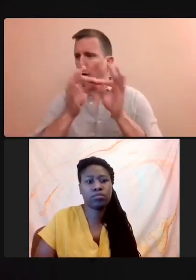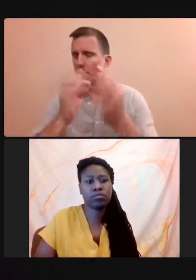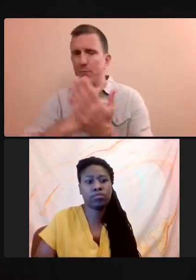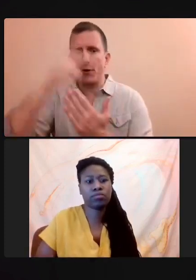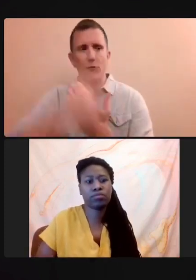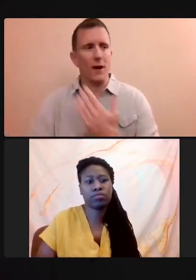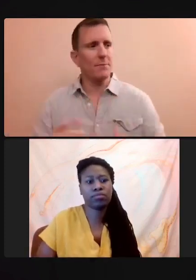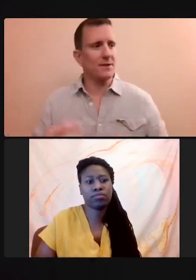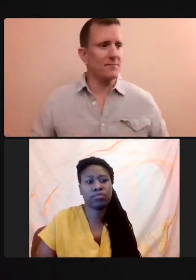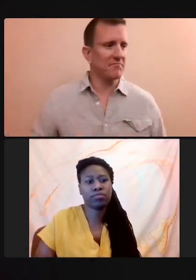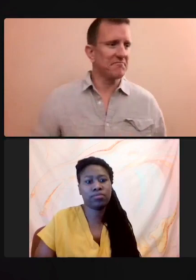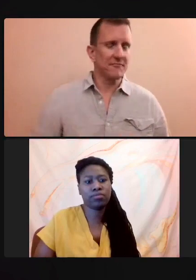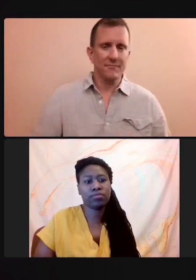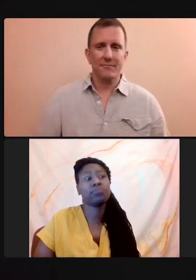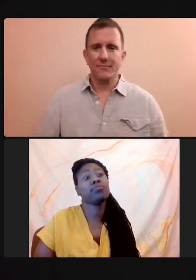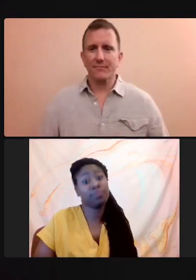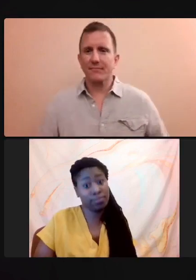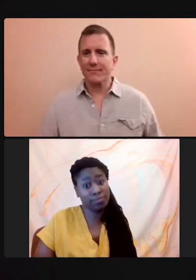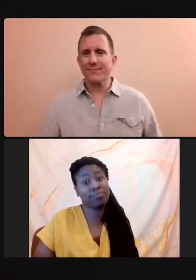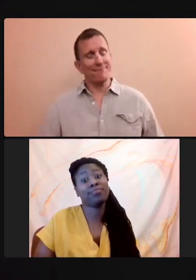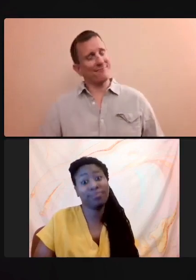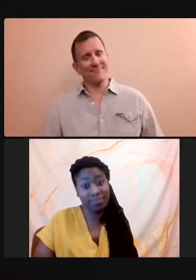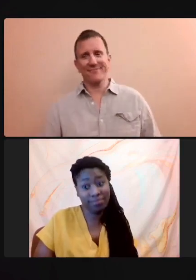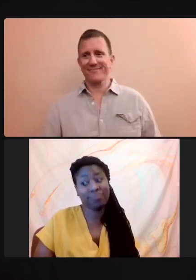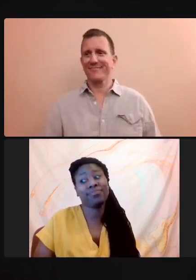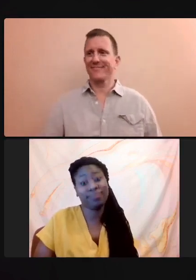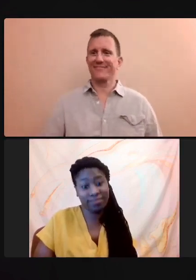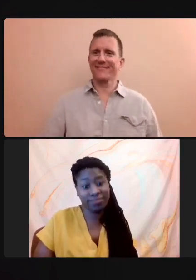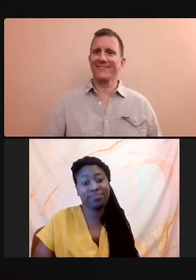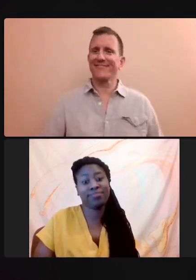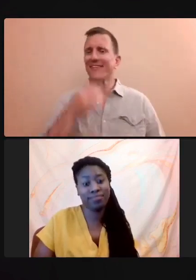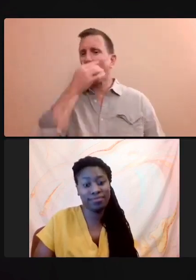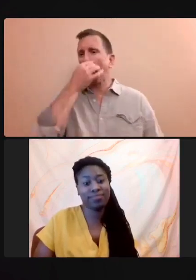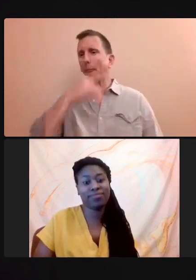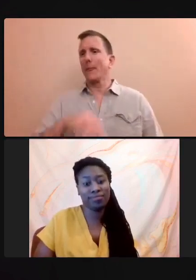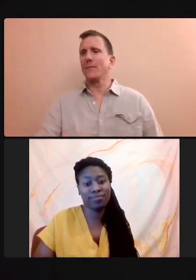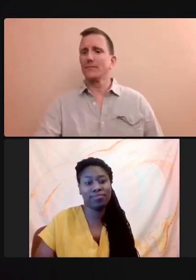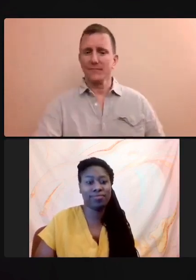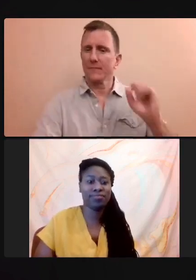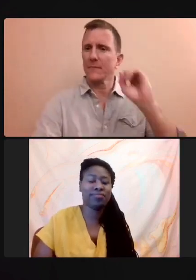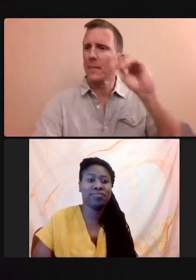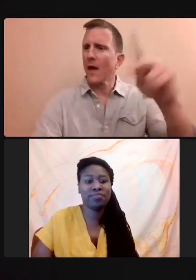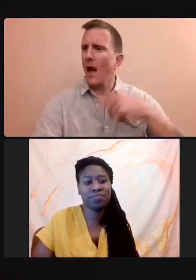You're going to have to invest something back into this relationship. So I really like what you said about laying out that groundwork.